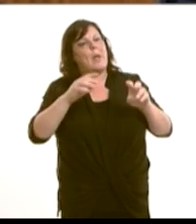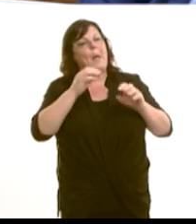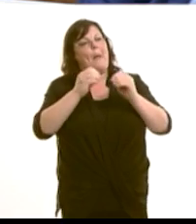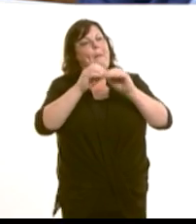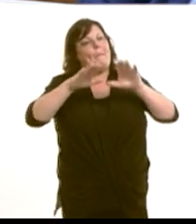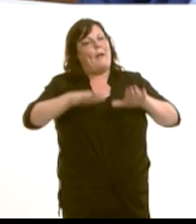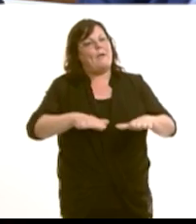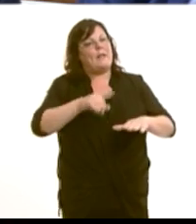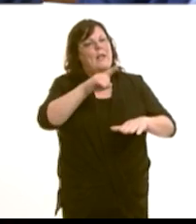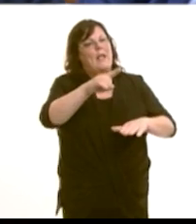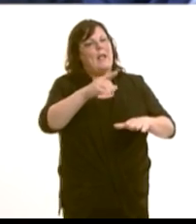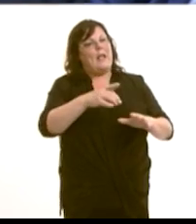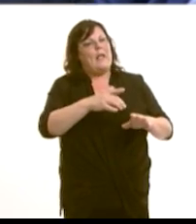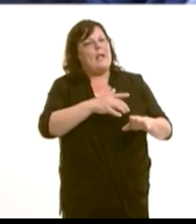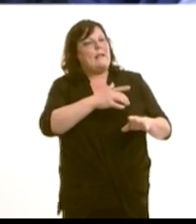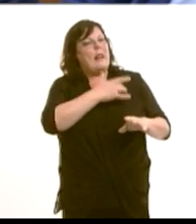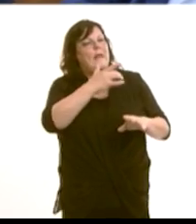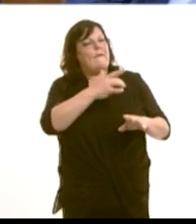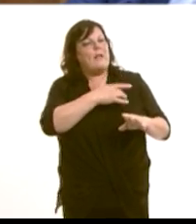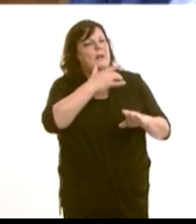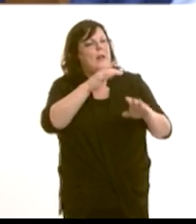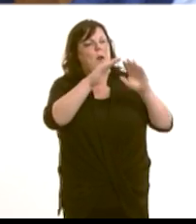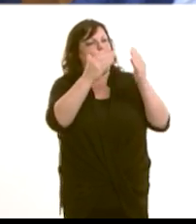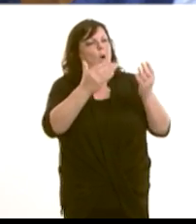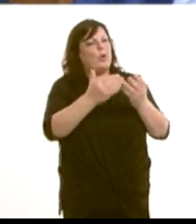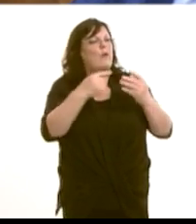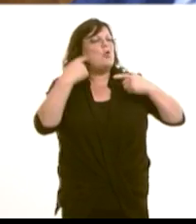Heís living in a world of sweetie white mice, because, I tell you what, if he thinks that